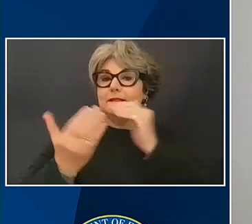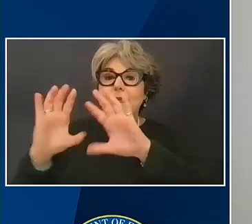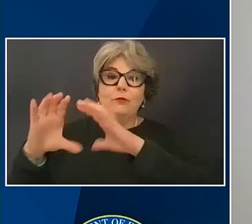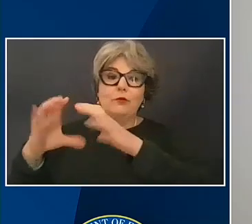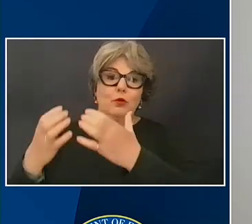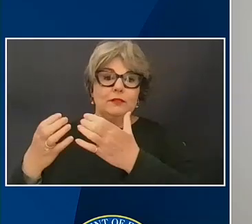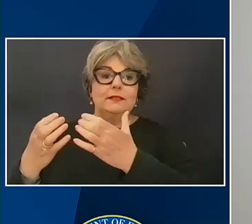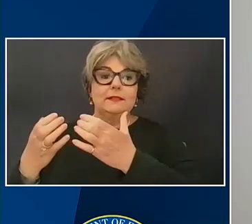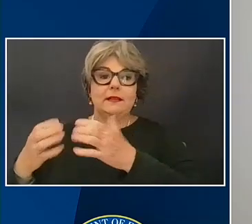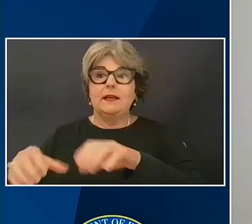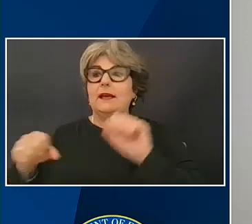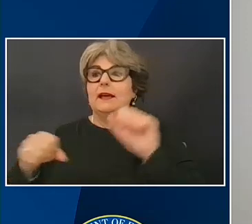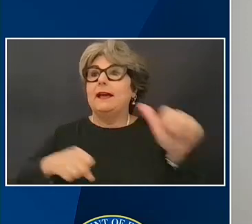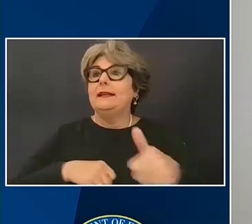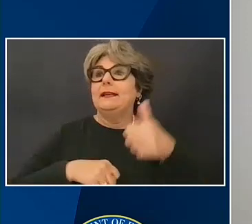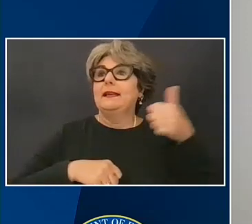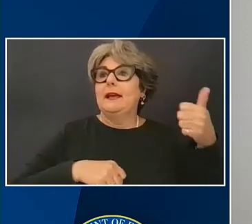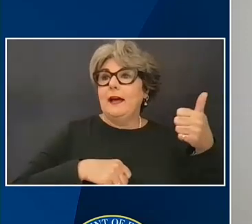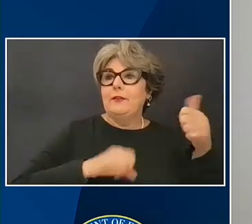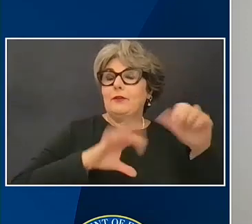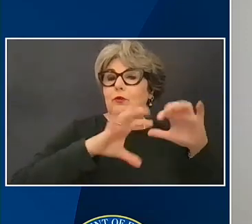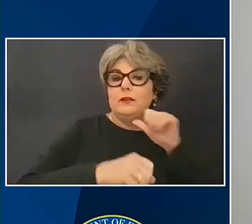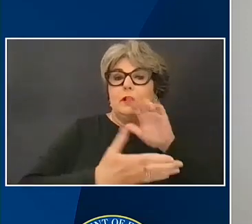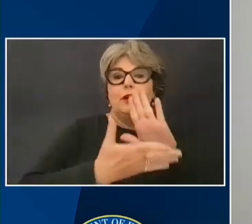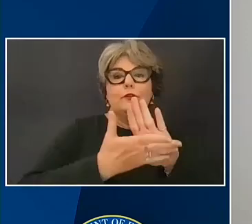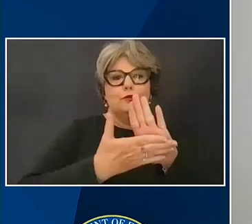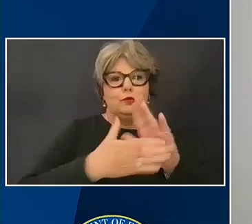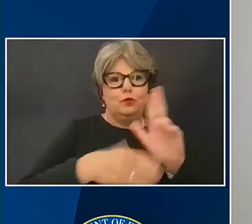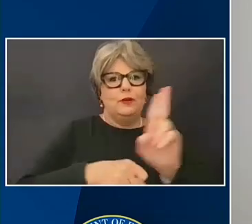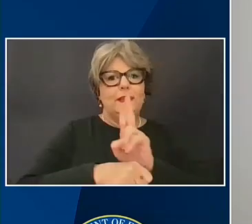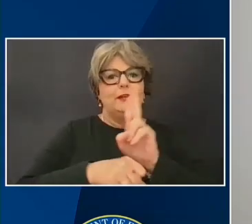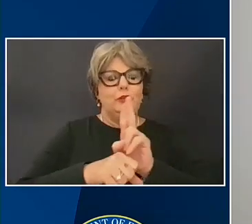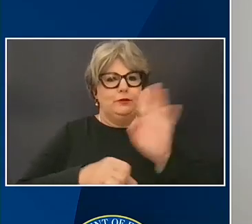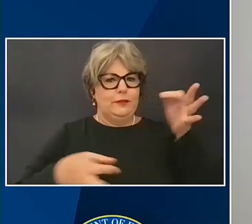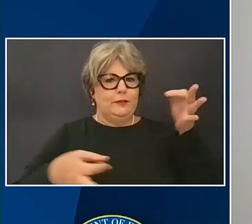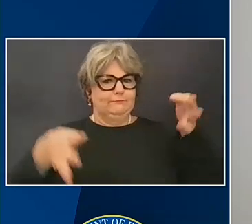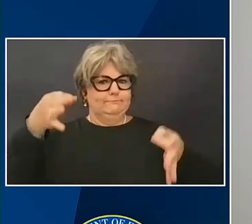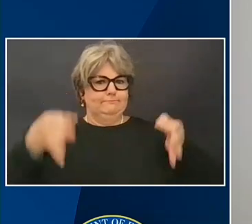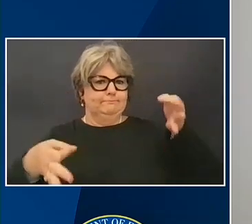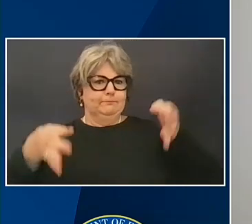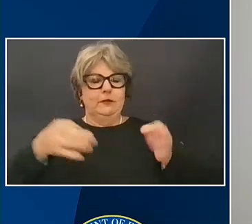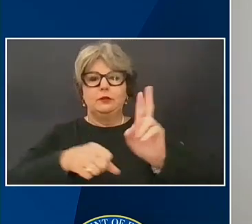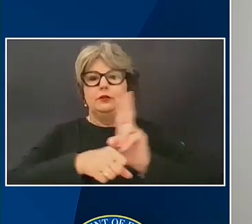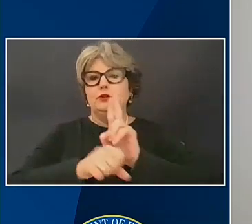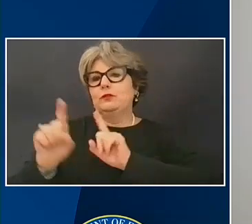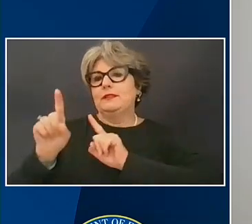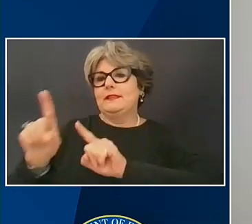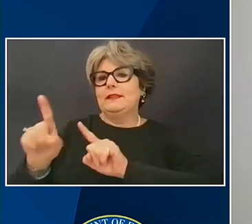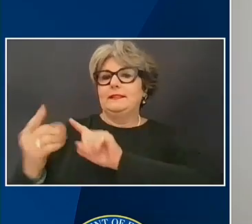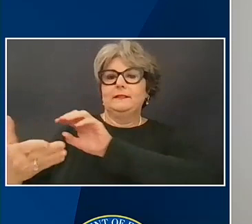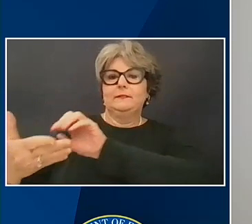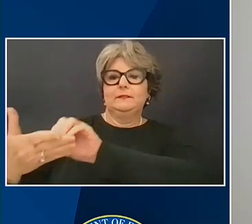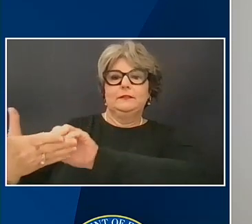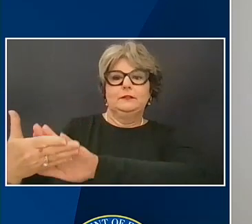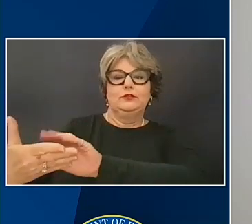courses that aren't, the school can use its best judgment to use the attendance records that it can find for that student.